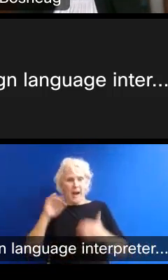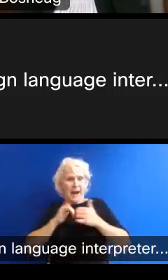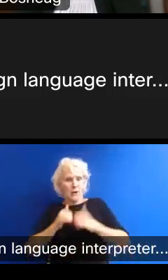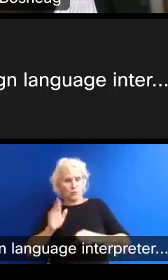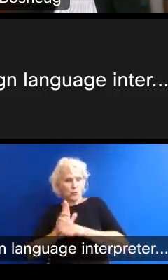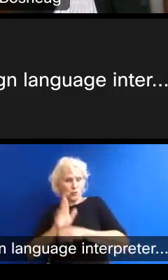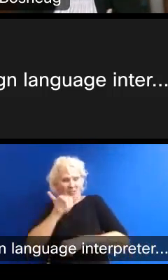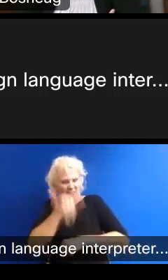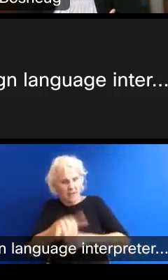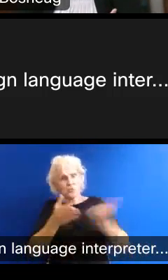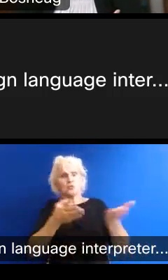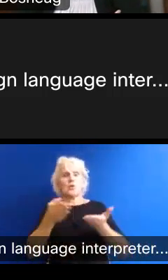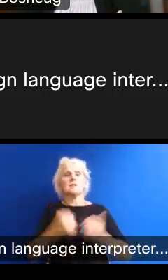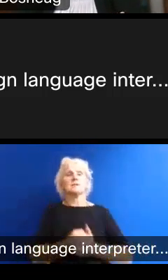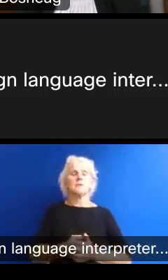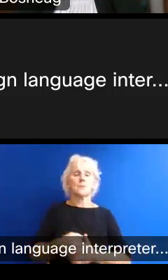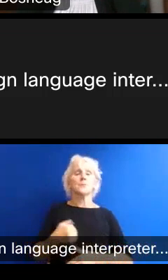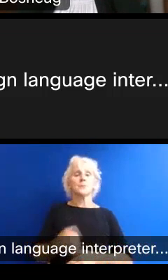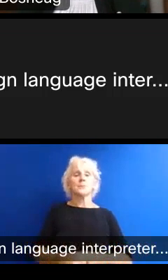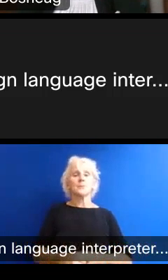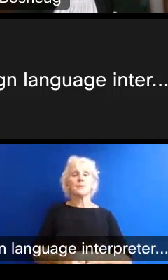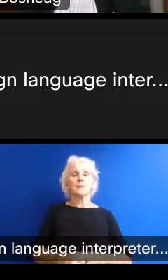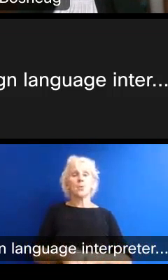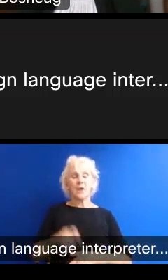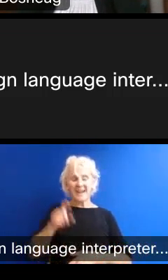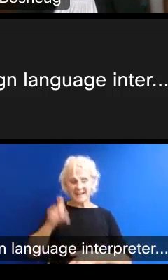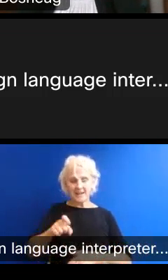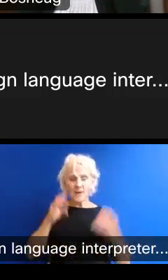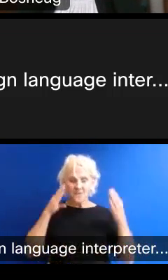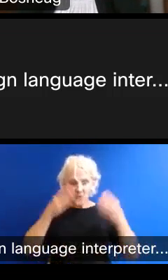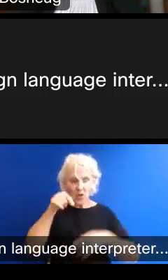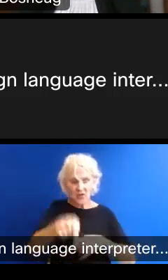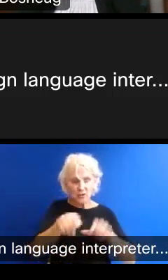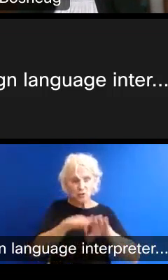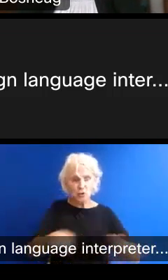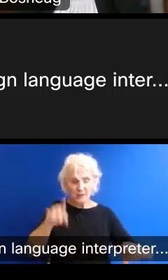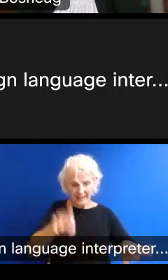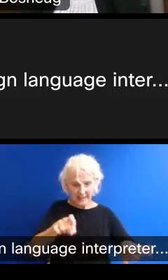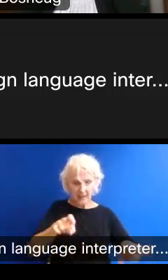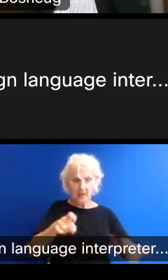that focusing first on the child's needs, then identifying if those needs can be fully served